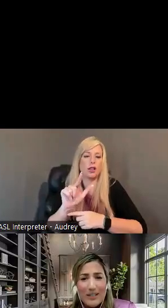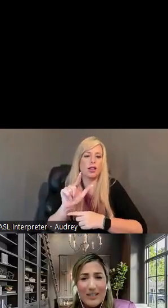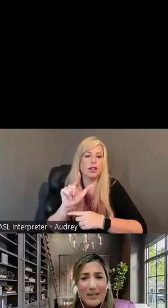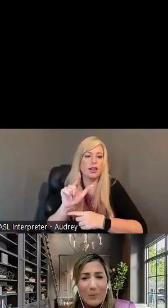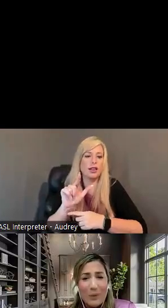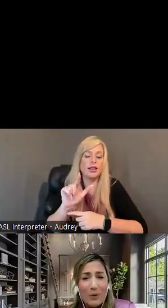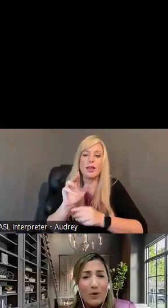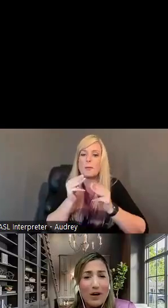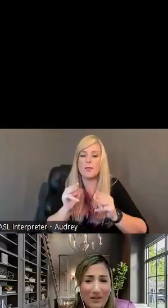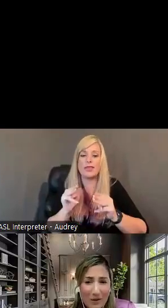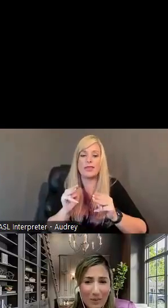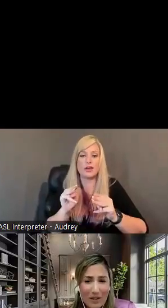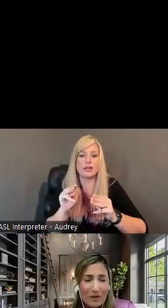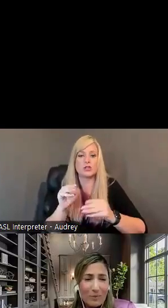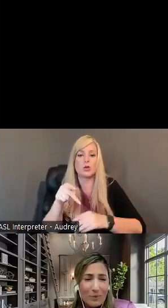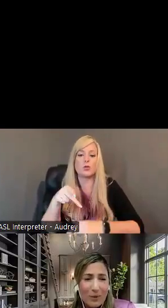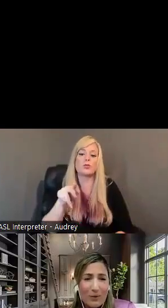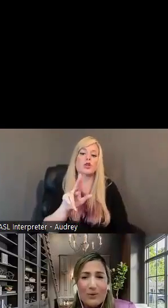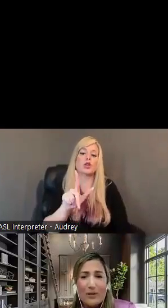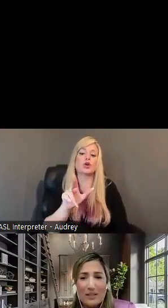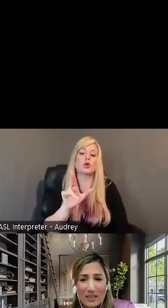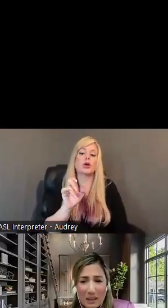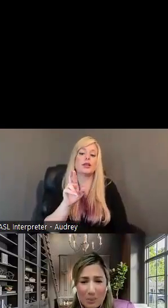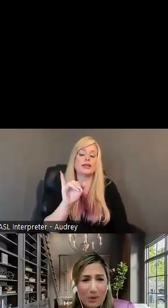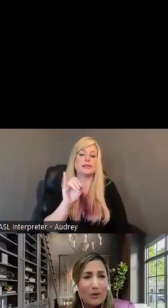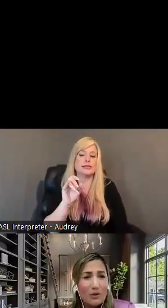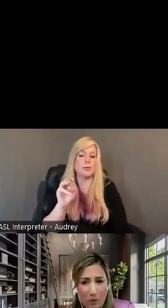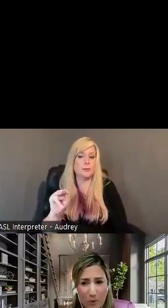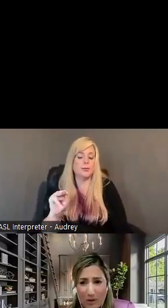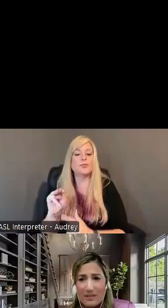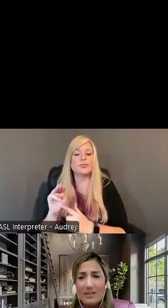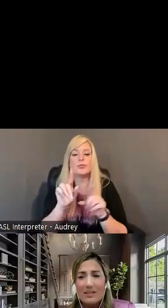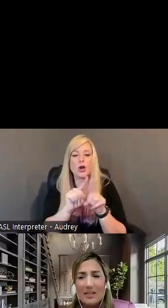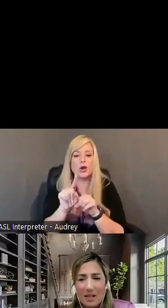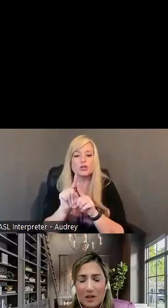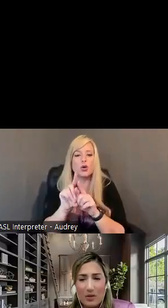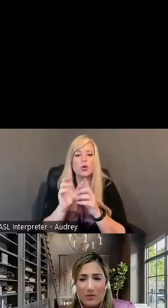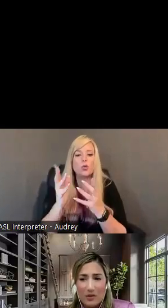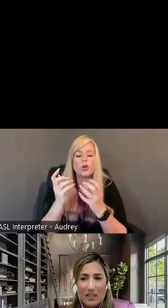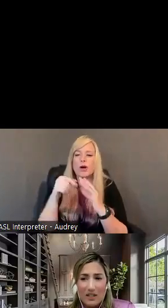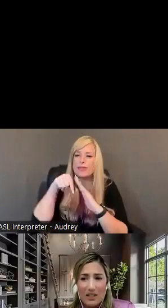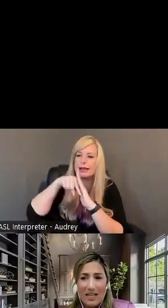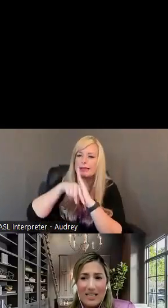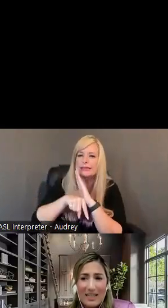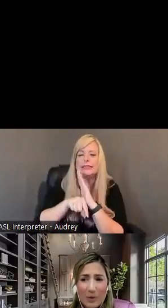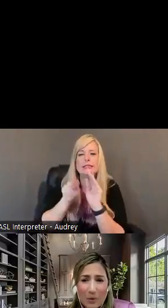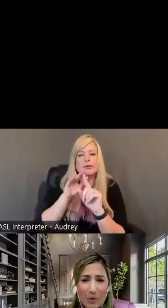can get both the broad information but also the deep nuanced contextual information that really